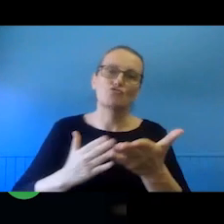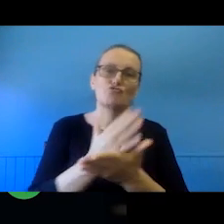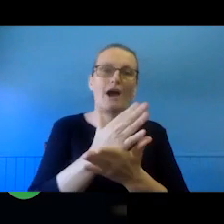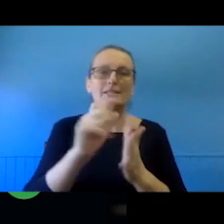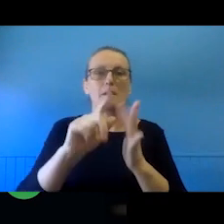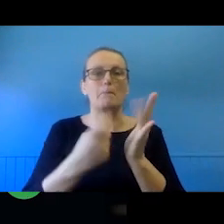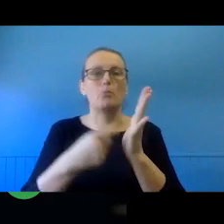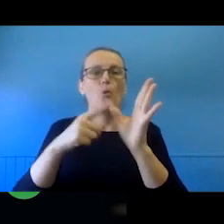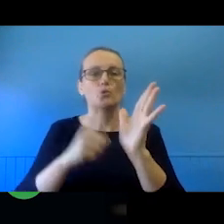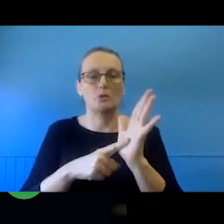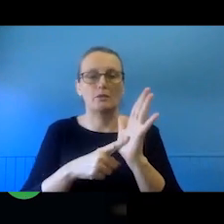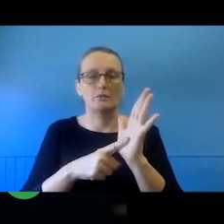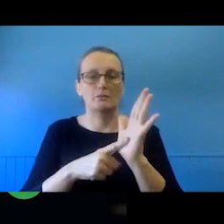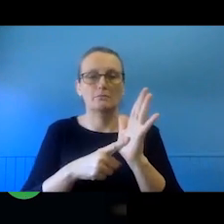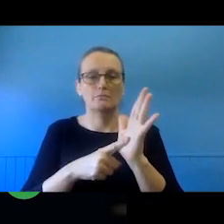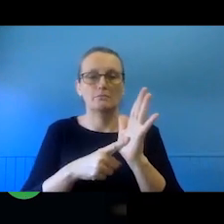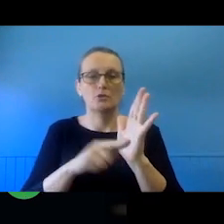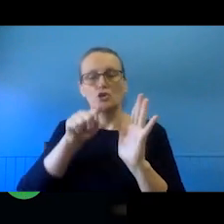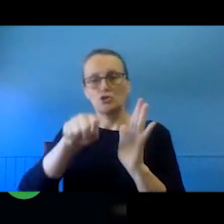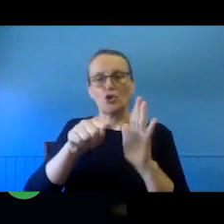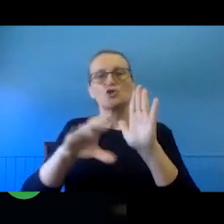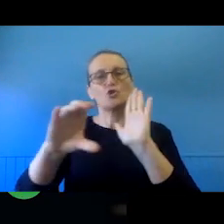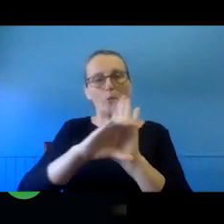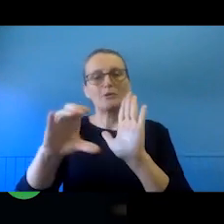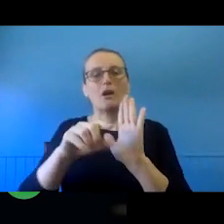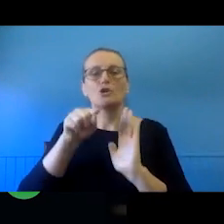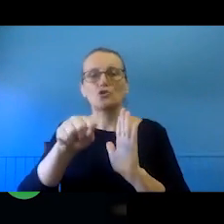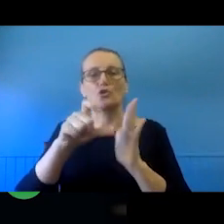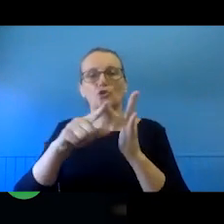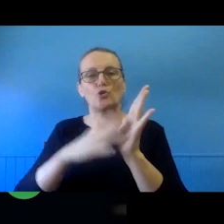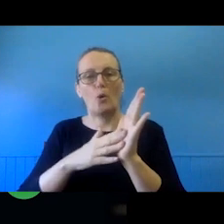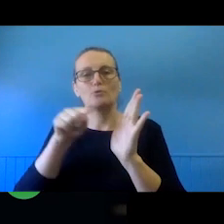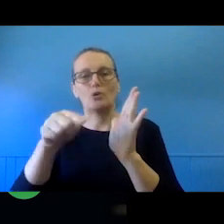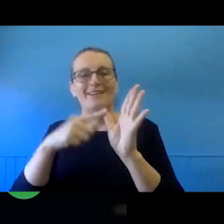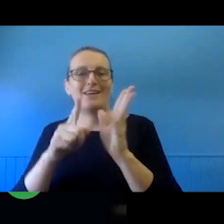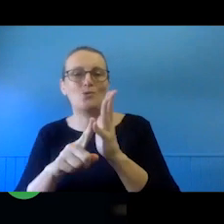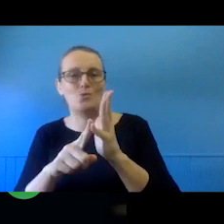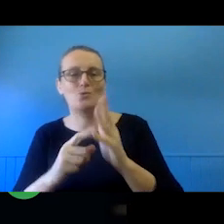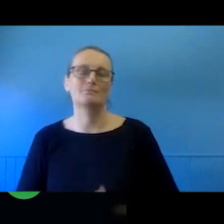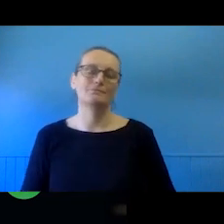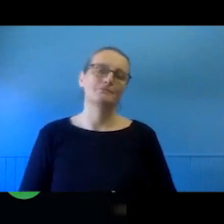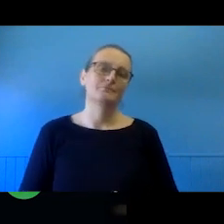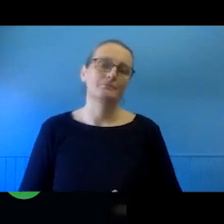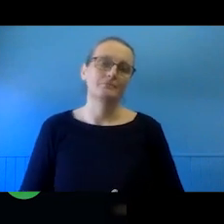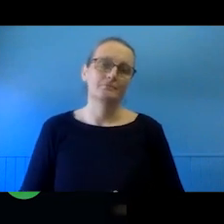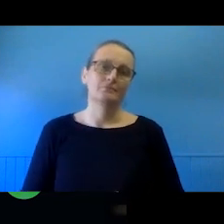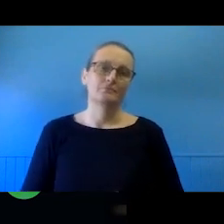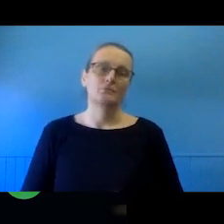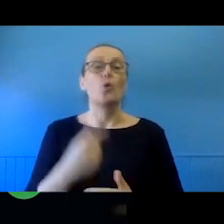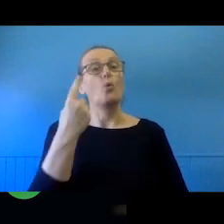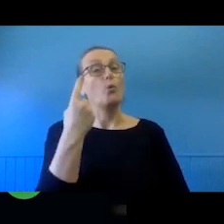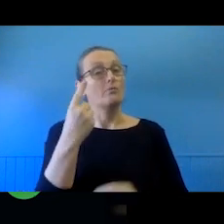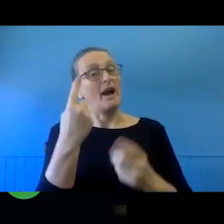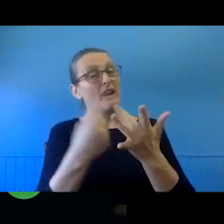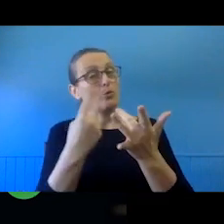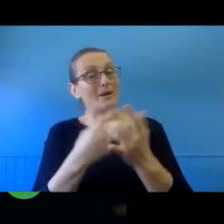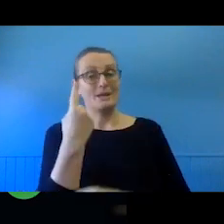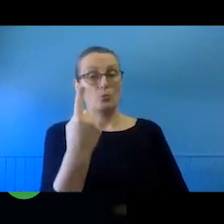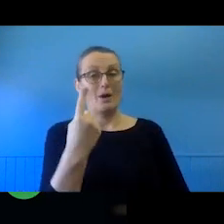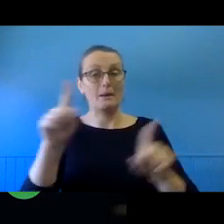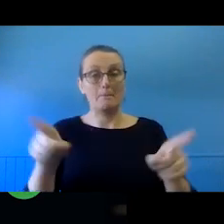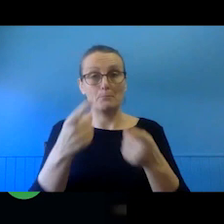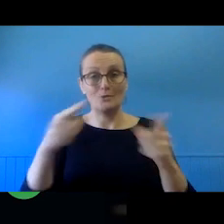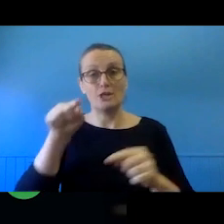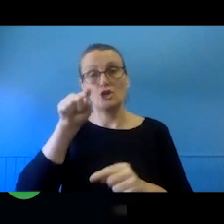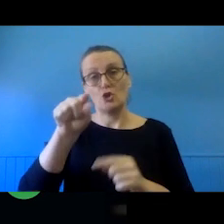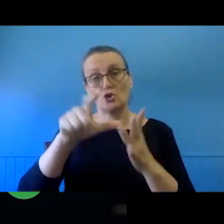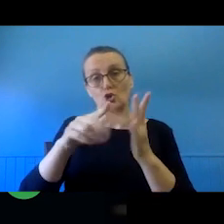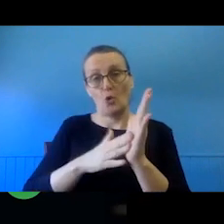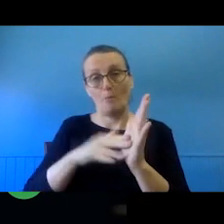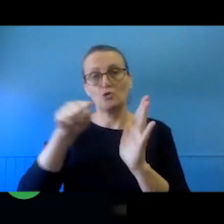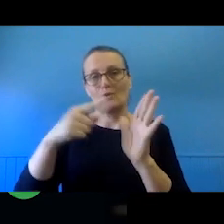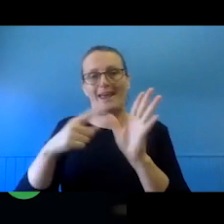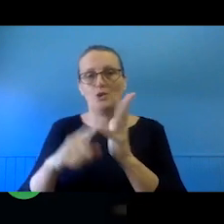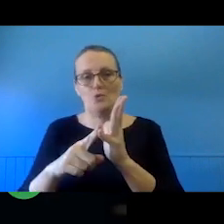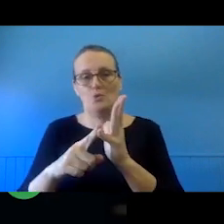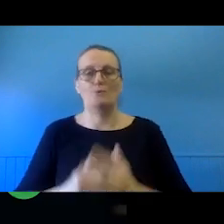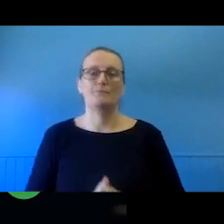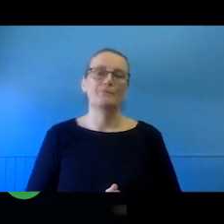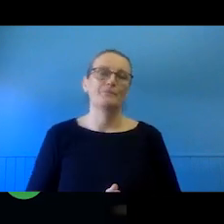Brooks Koepka -- rightsportal.com.au.